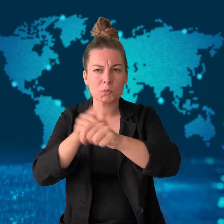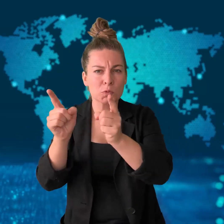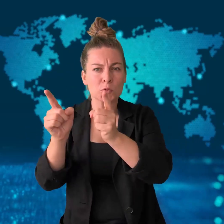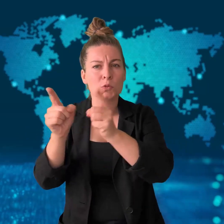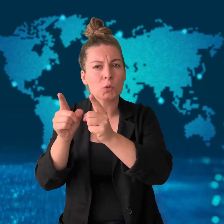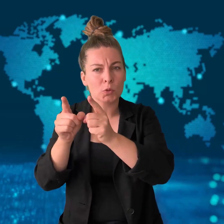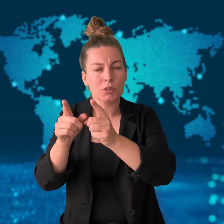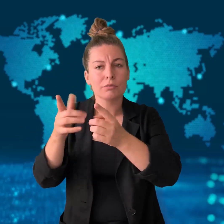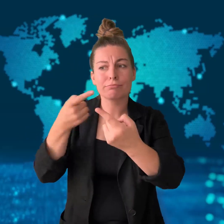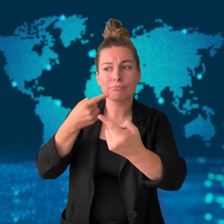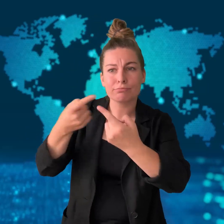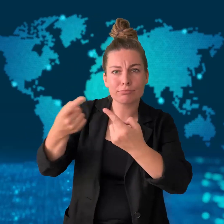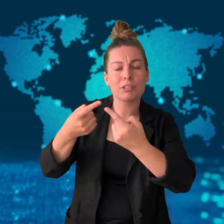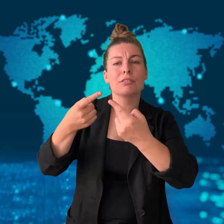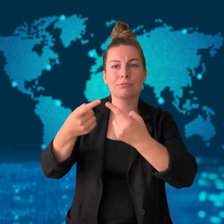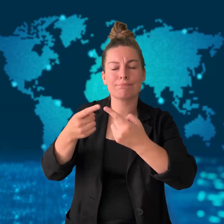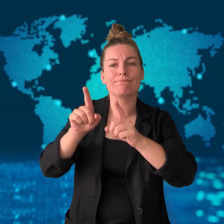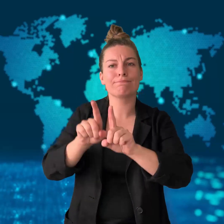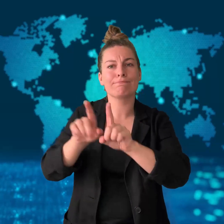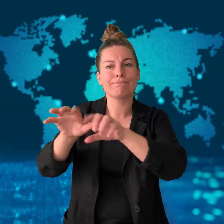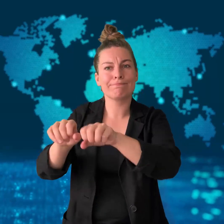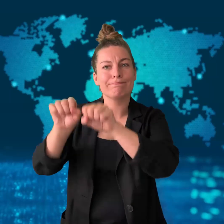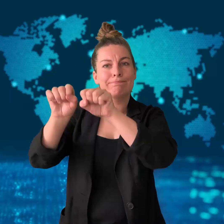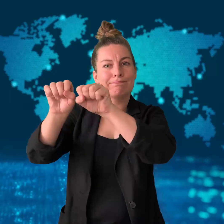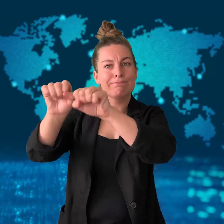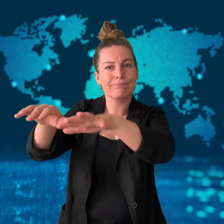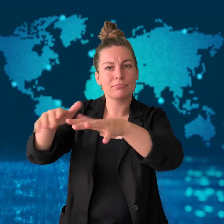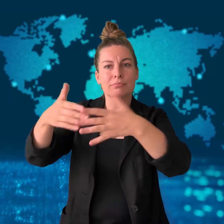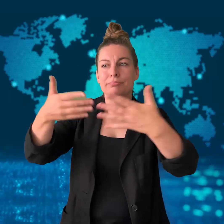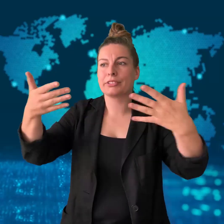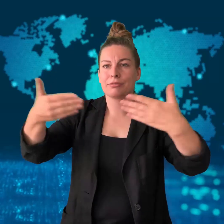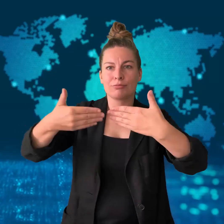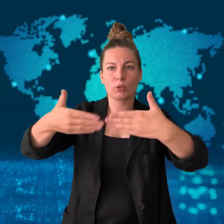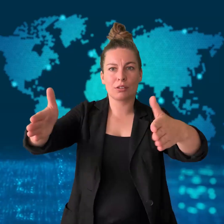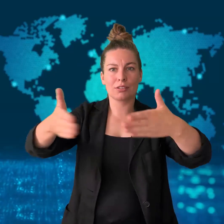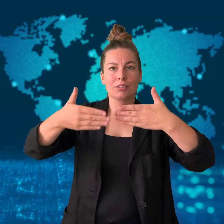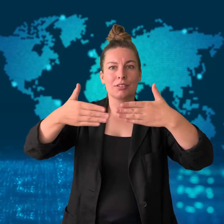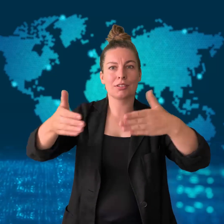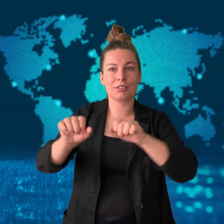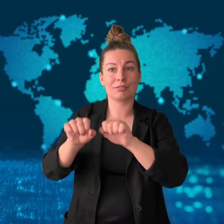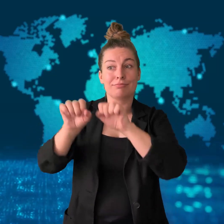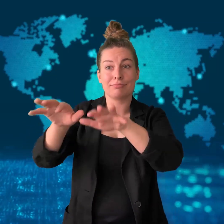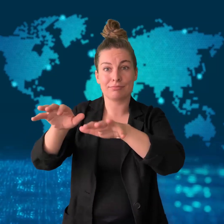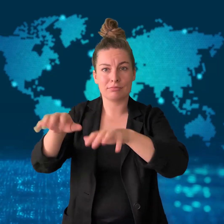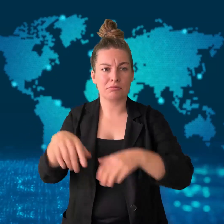The group has called the protest a "fantastic statement"